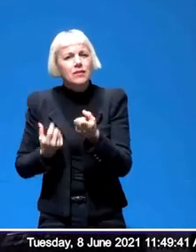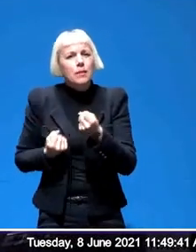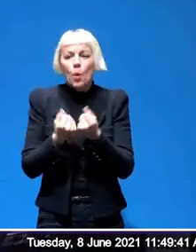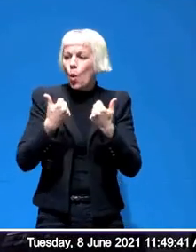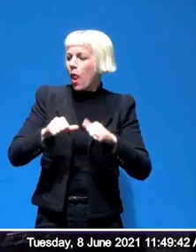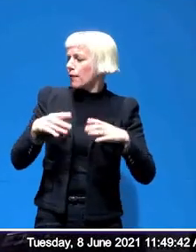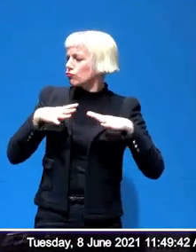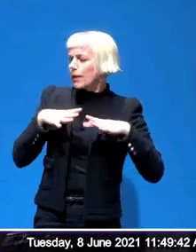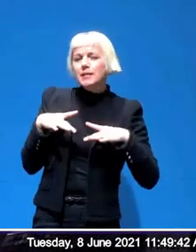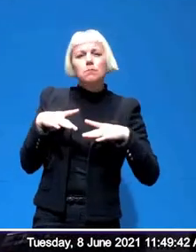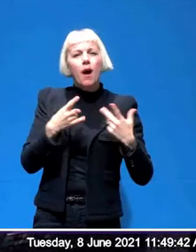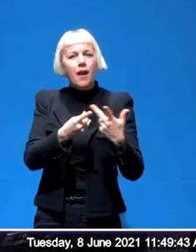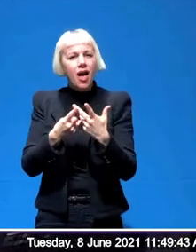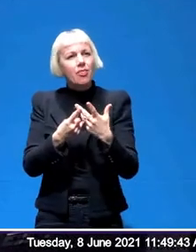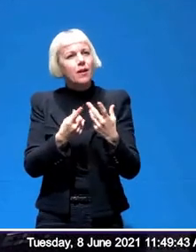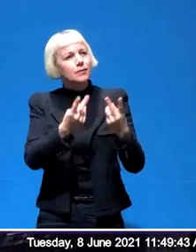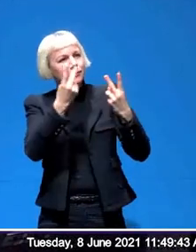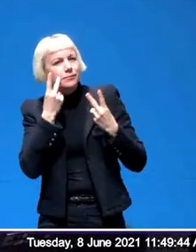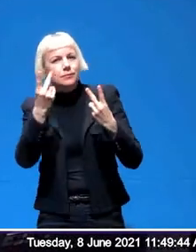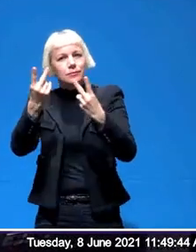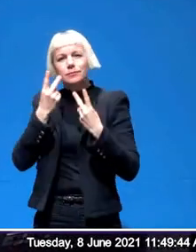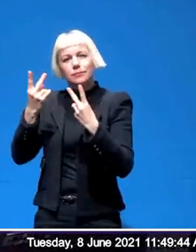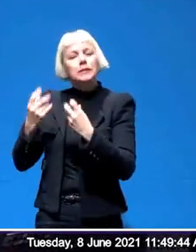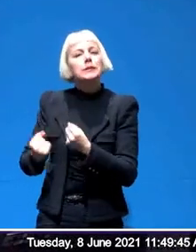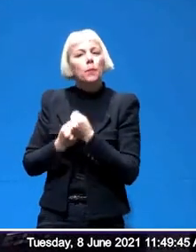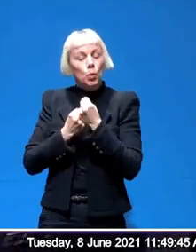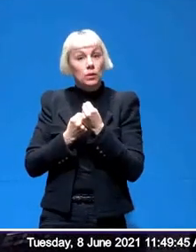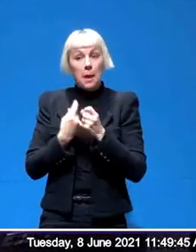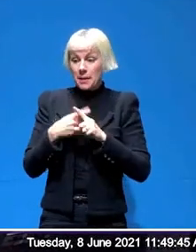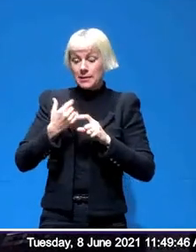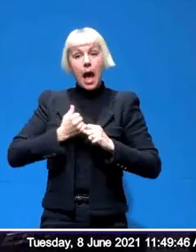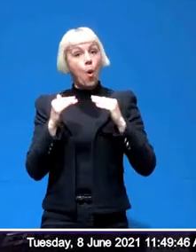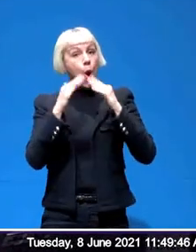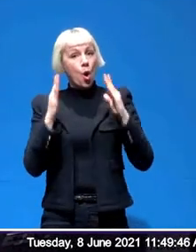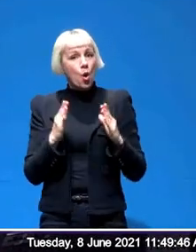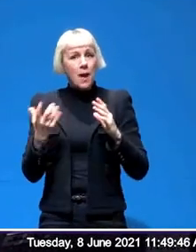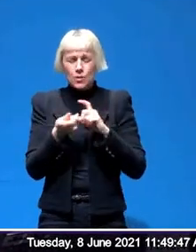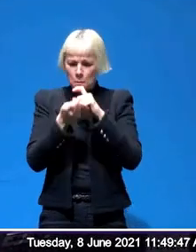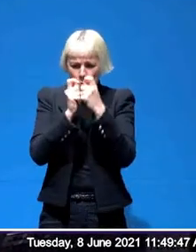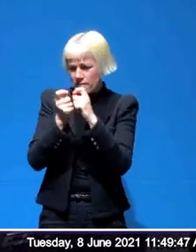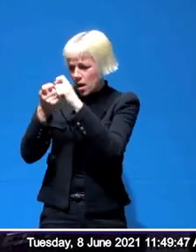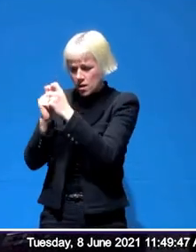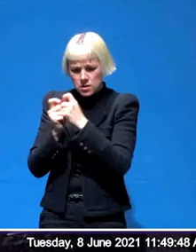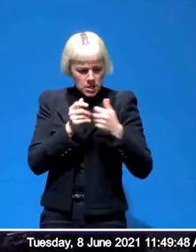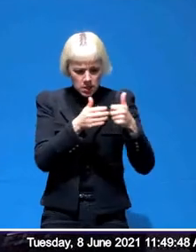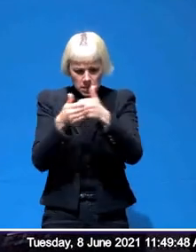So there were also modifications that we needed to make to our home to make ure Daniel was safe.